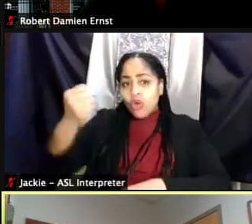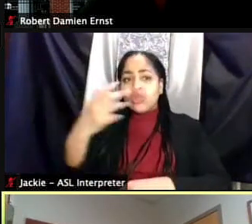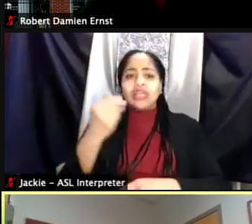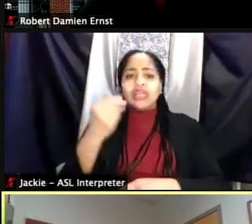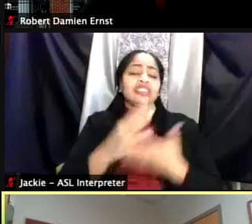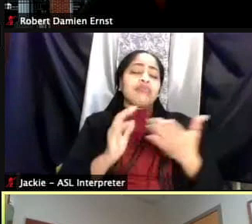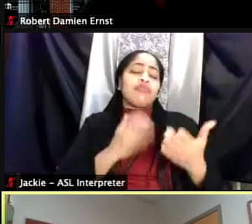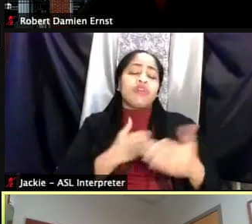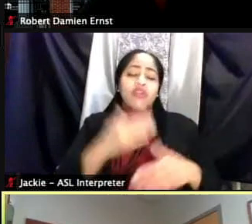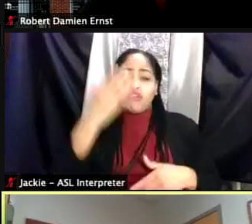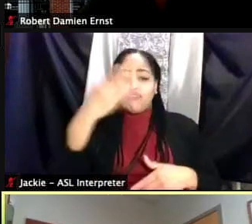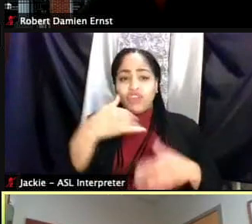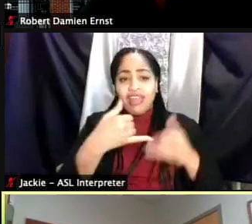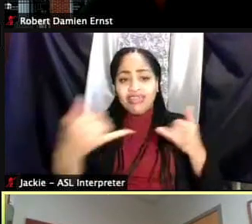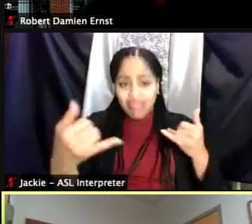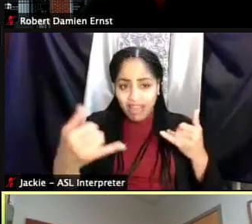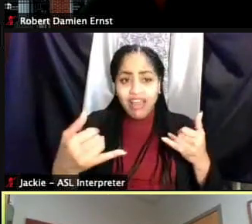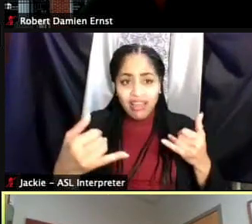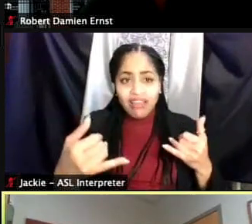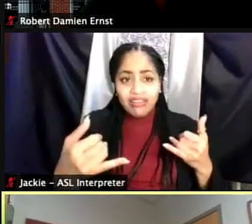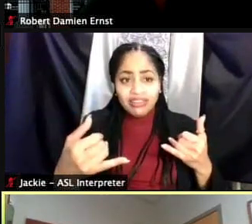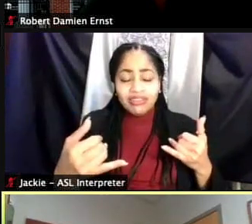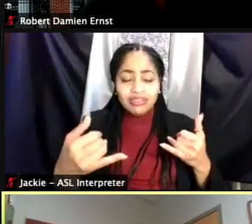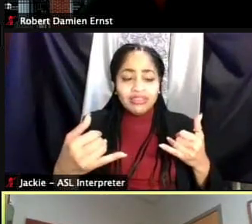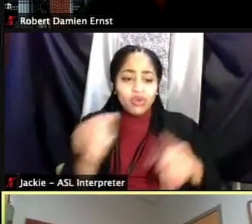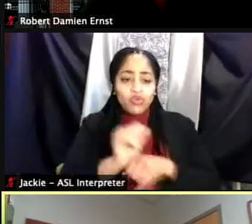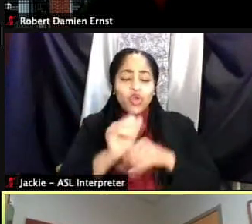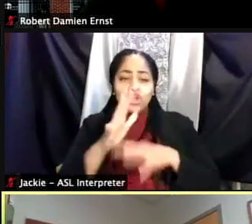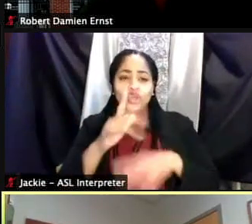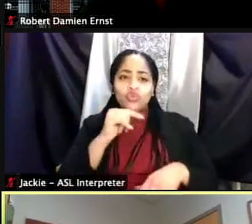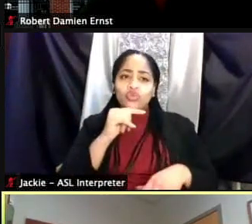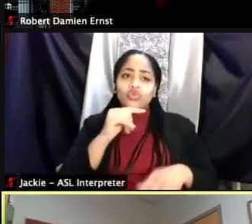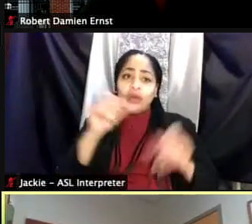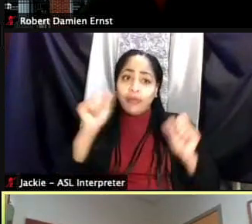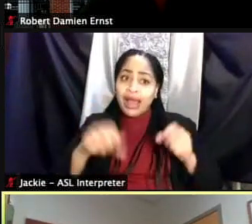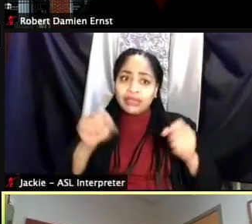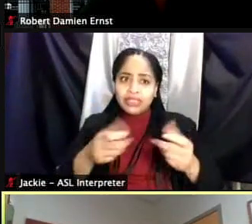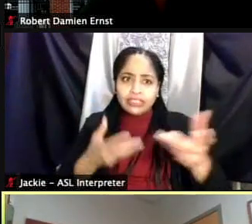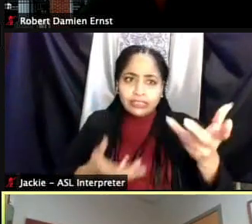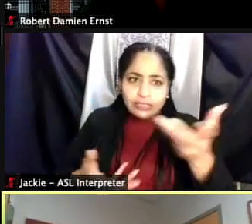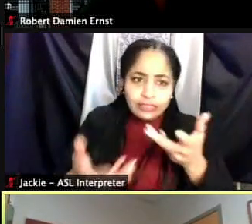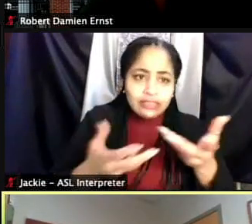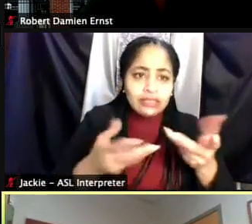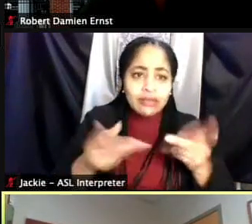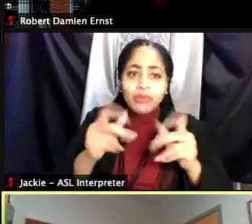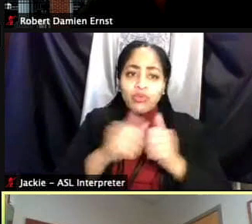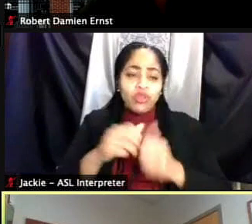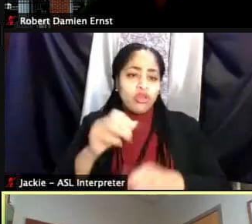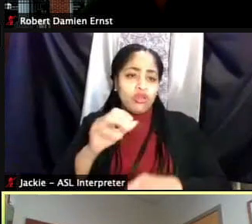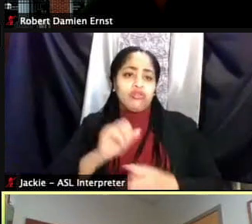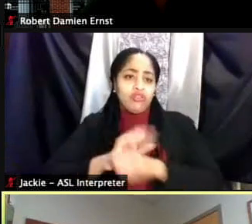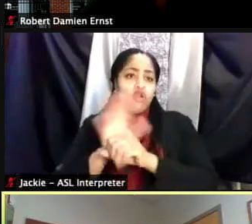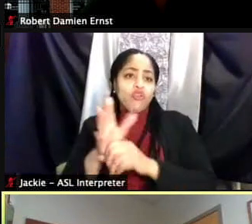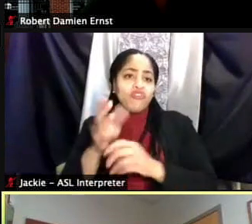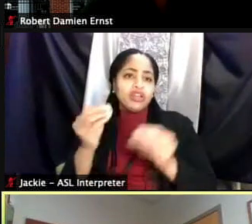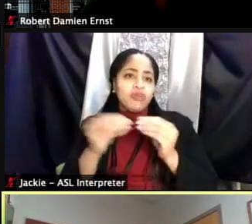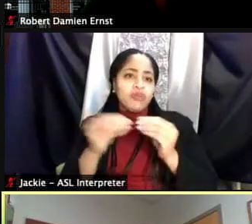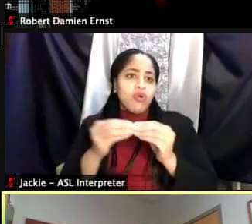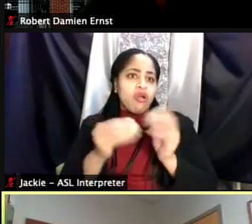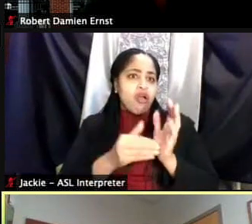who have real high exposure to people potentially with COVID. And then we wanna dispense this equitably too.